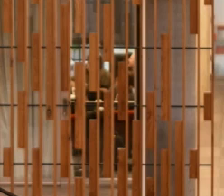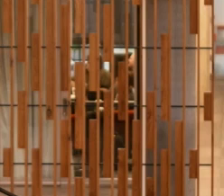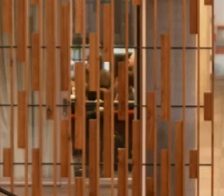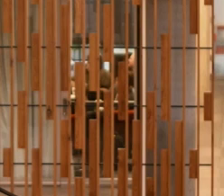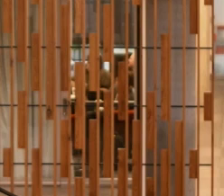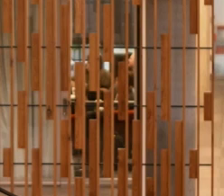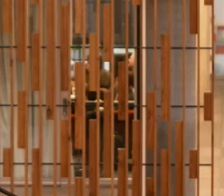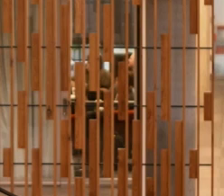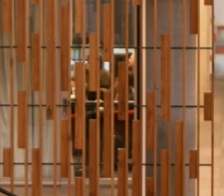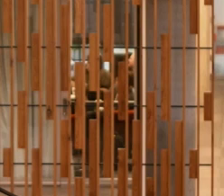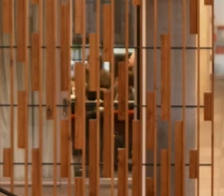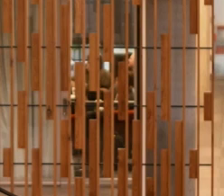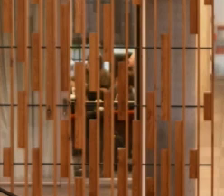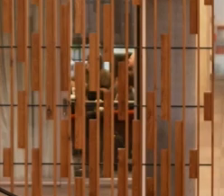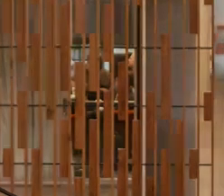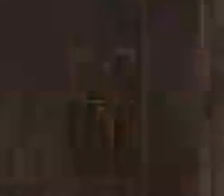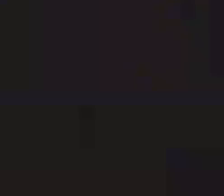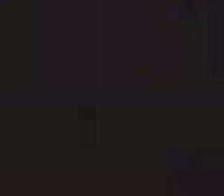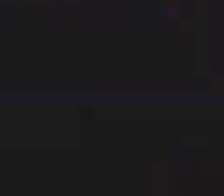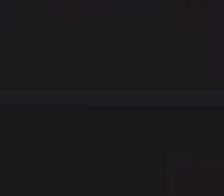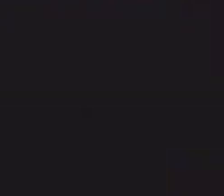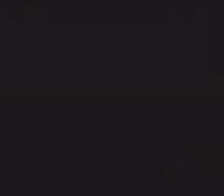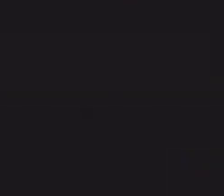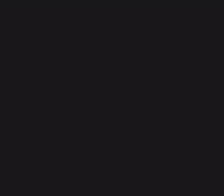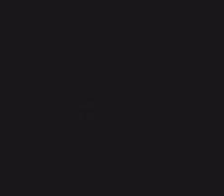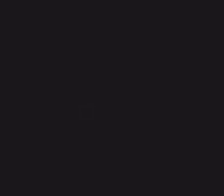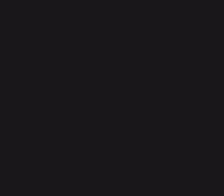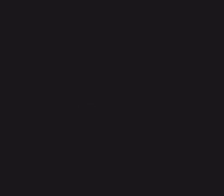And then to end I just have one last ask which is too. Thank you